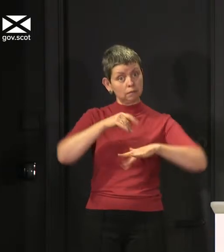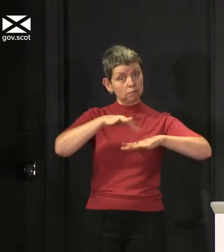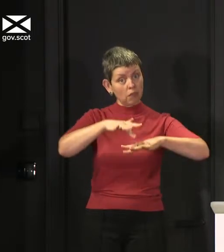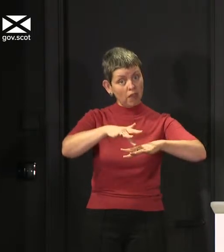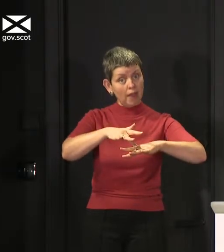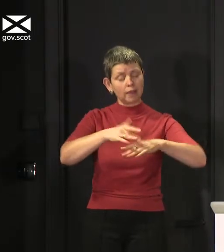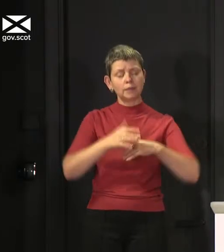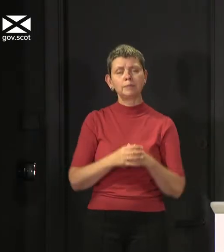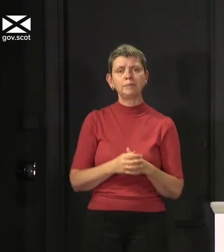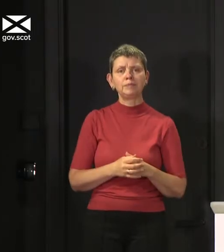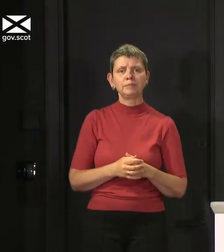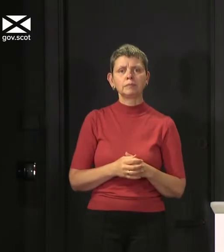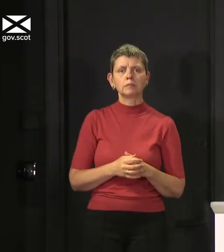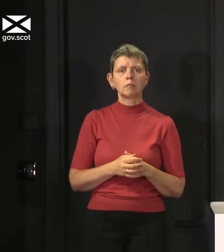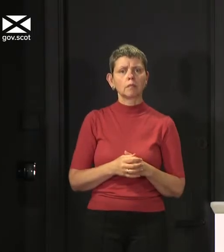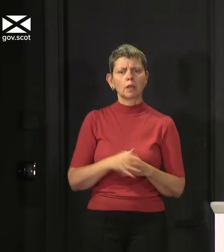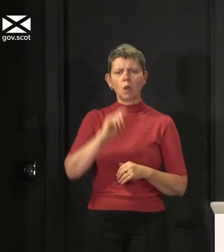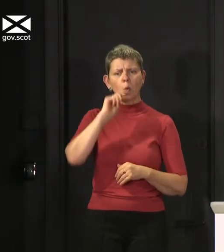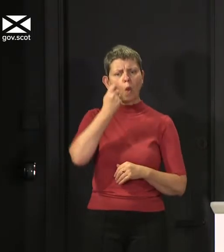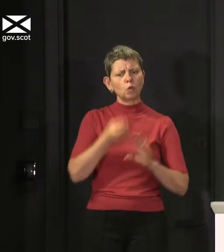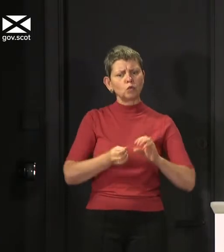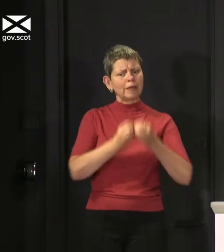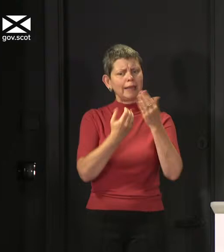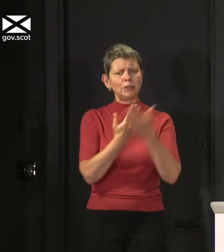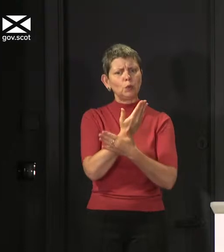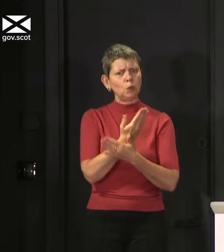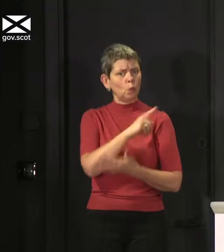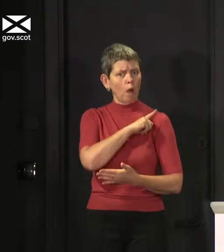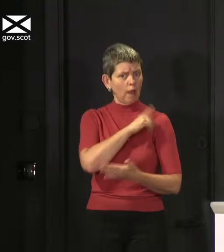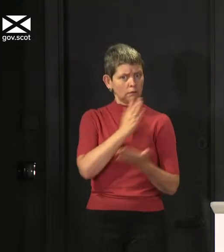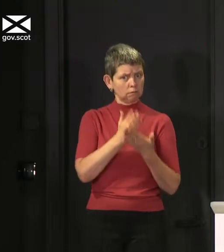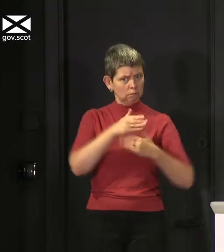around that. We wouldn't be creating something new there, that would be reflecting the law